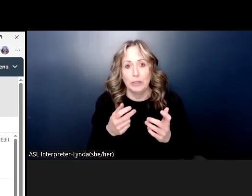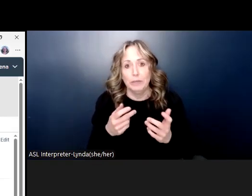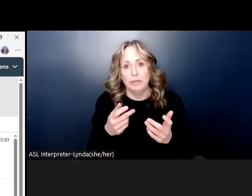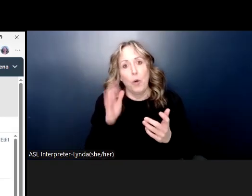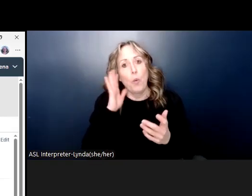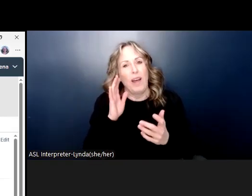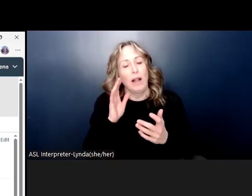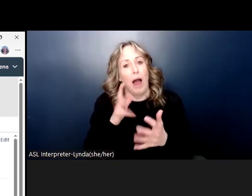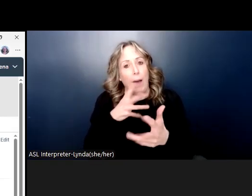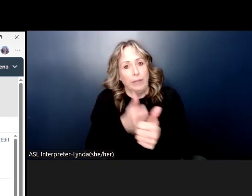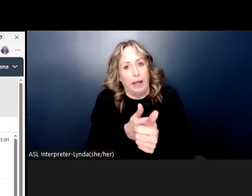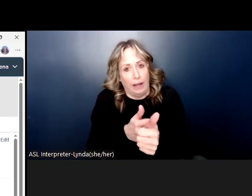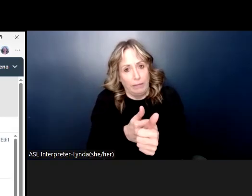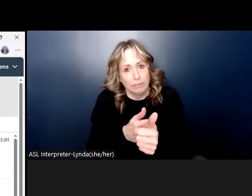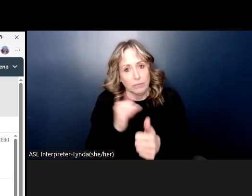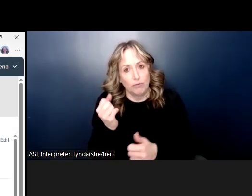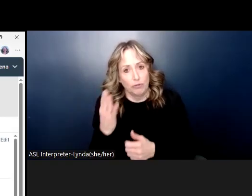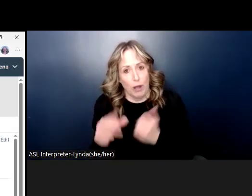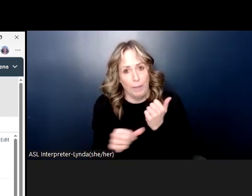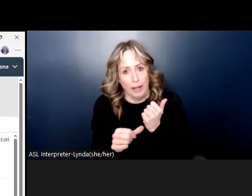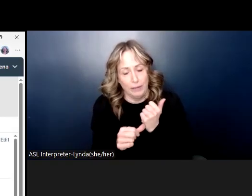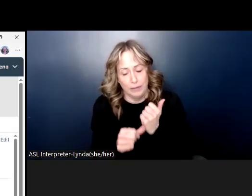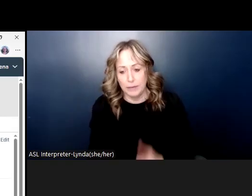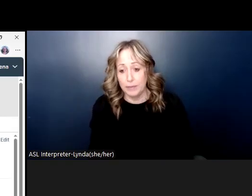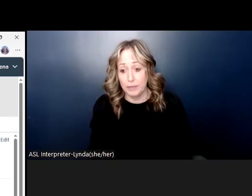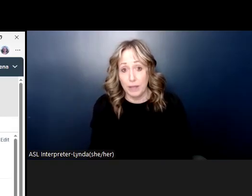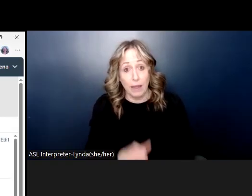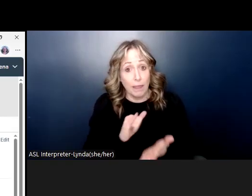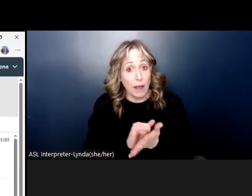accordingly. And that's all I have for you today.